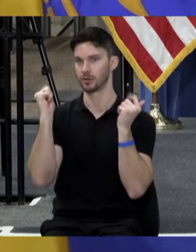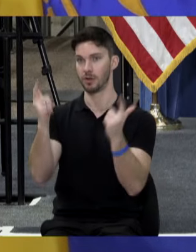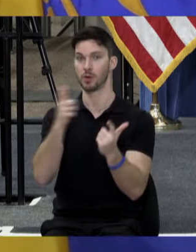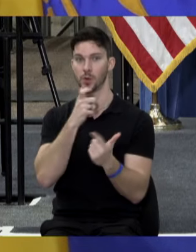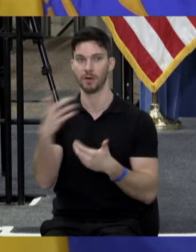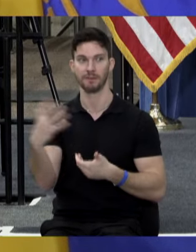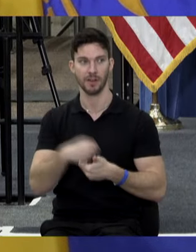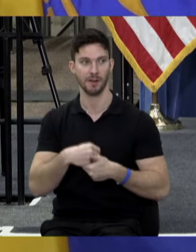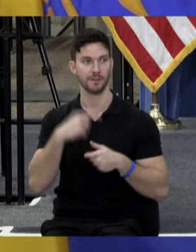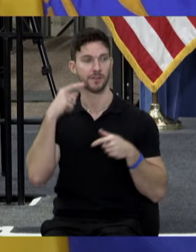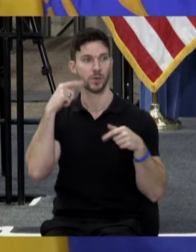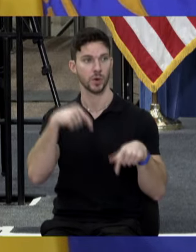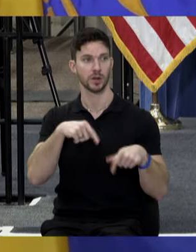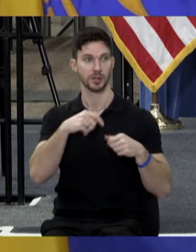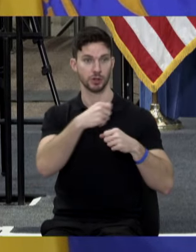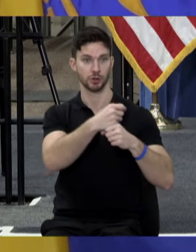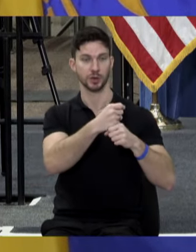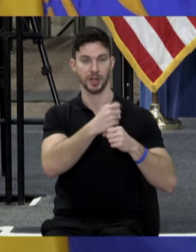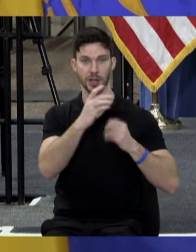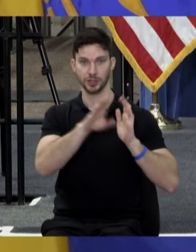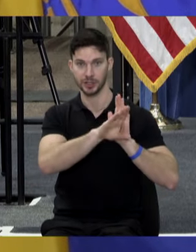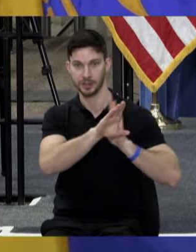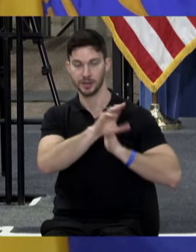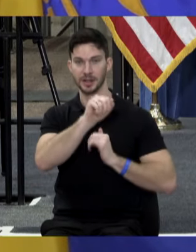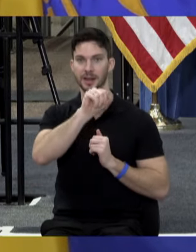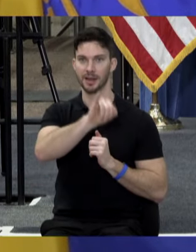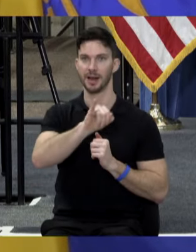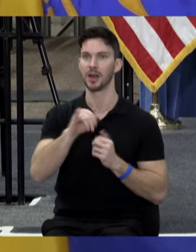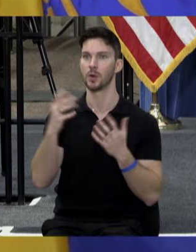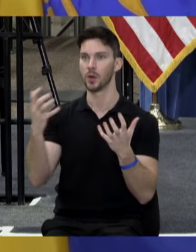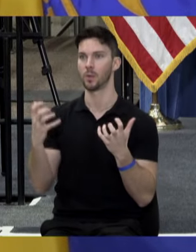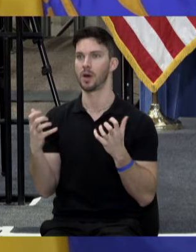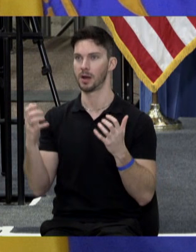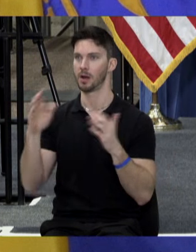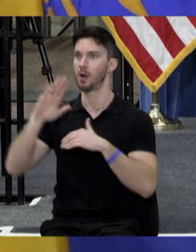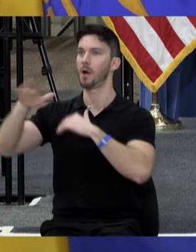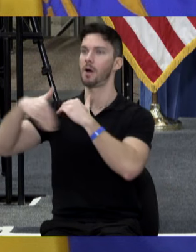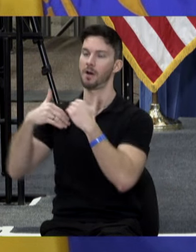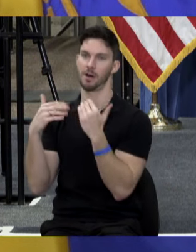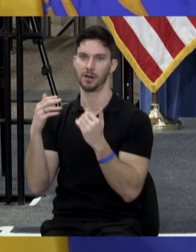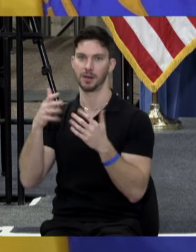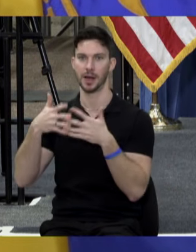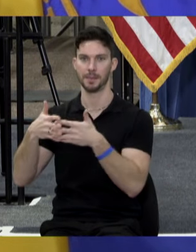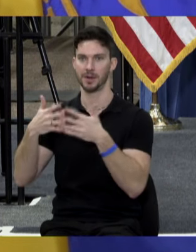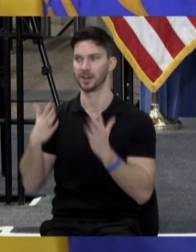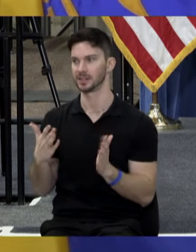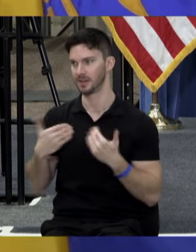the administration to ensure that all Americans have access to these new cutting-edge tools,